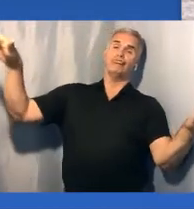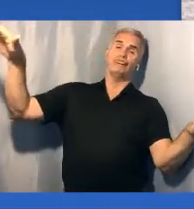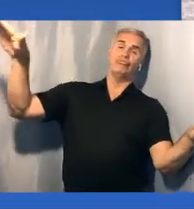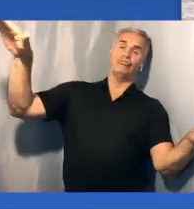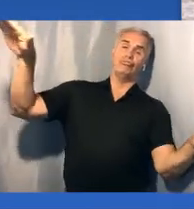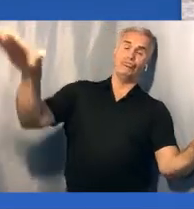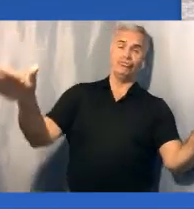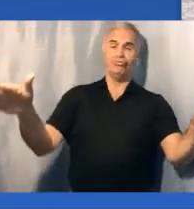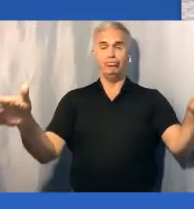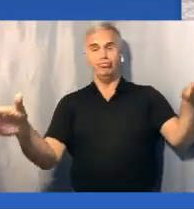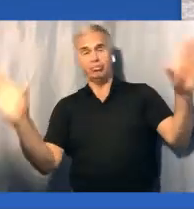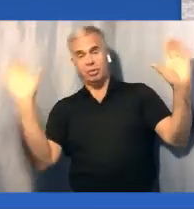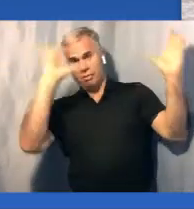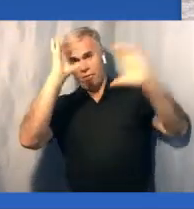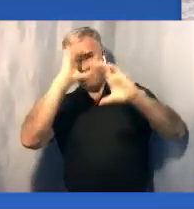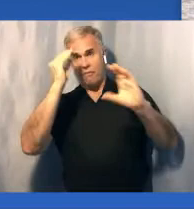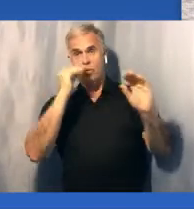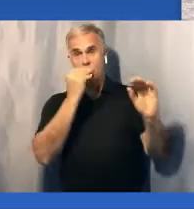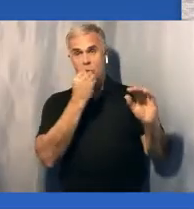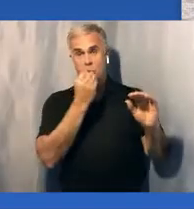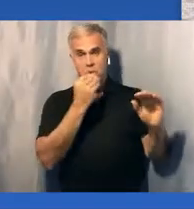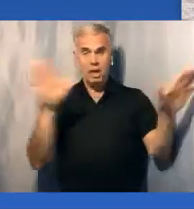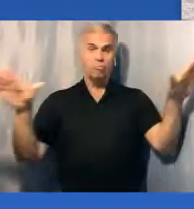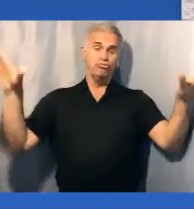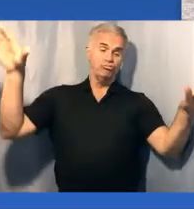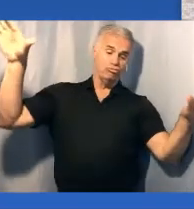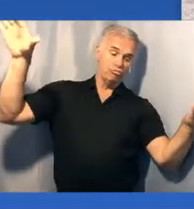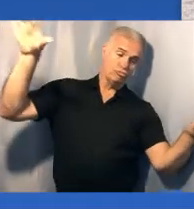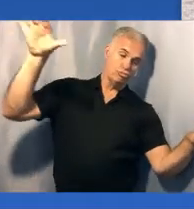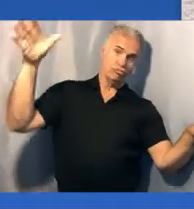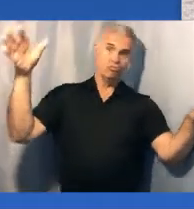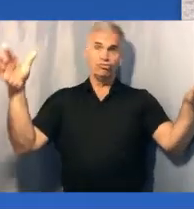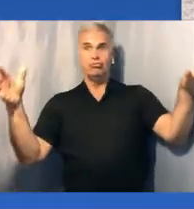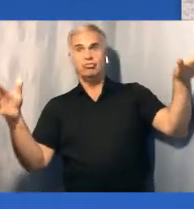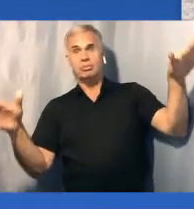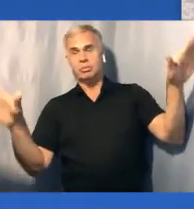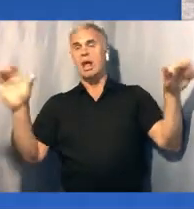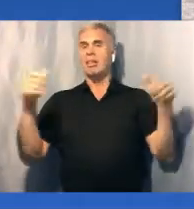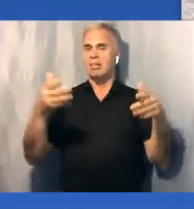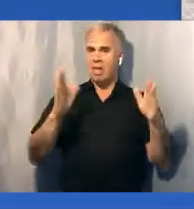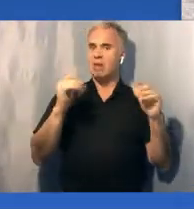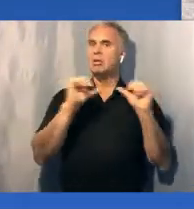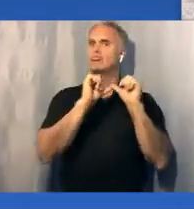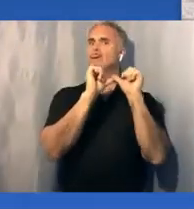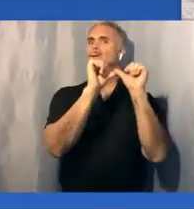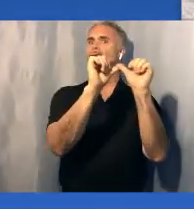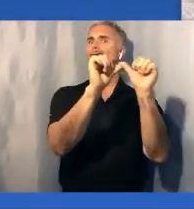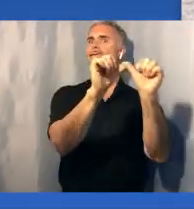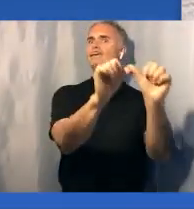Its long wings help the albatross soar for miles over the southern oceans